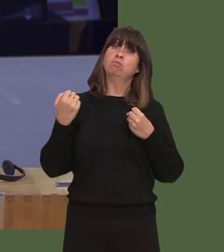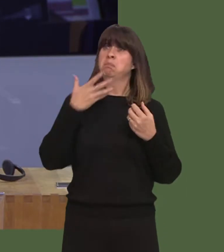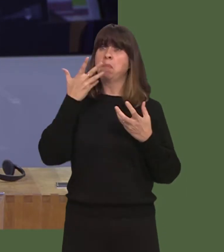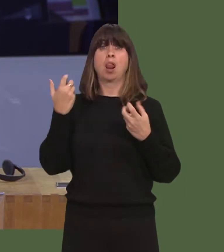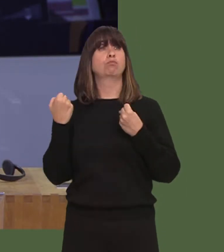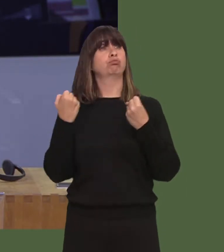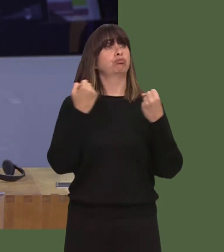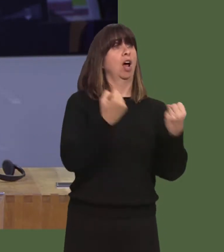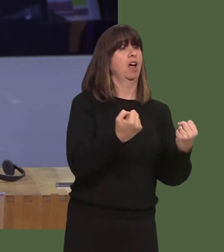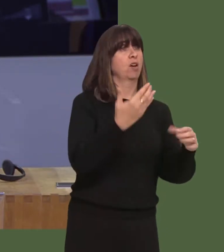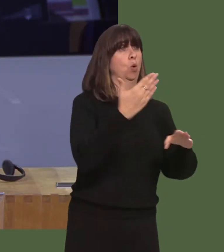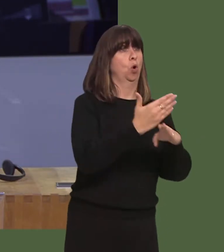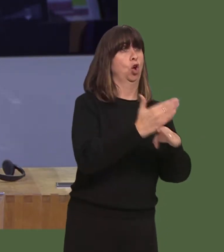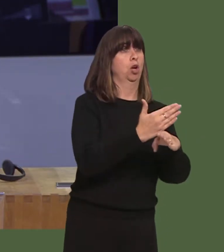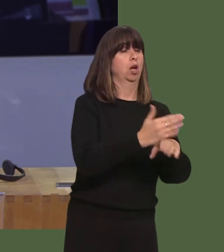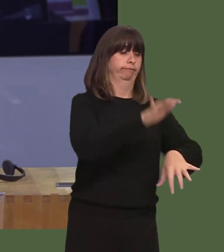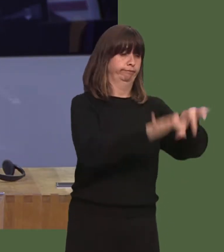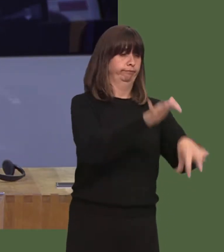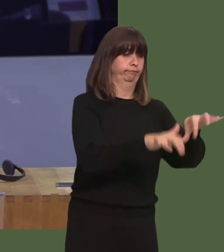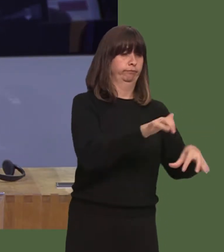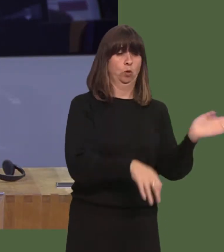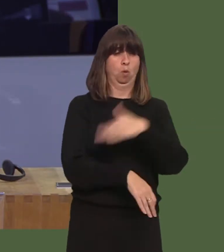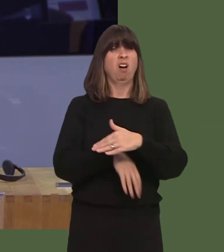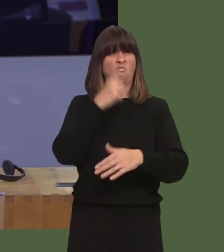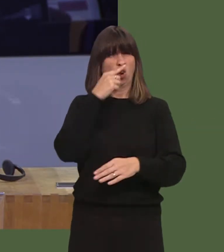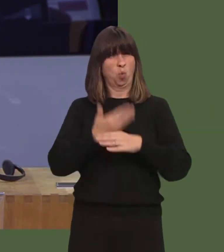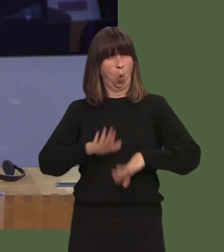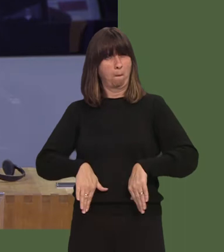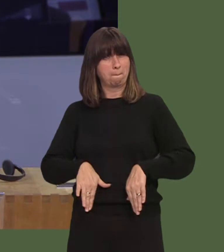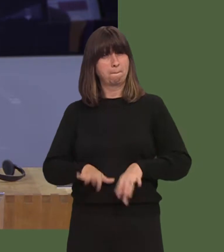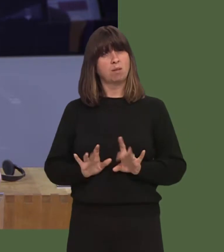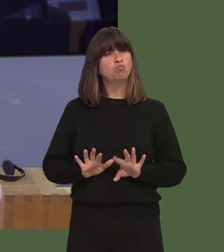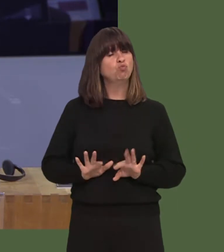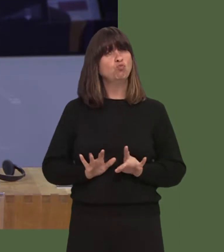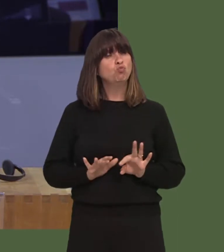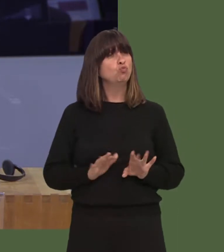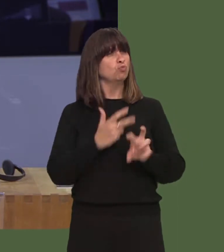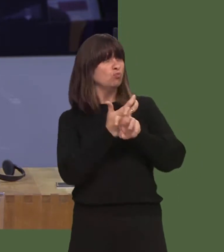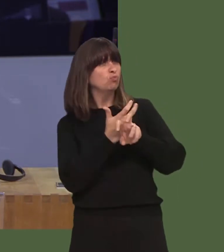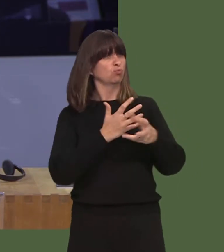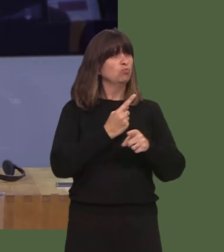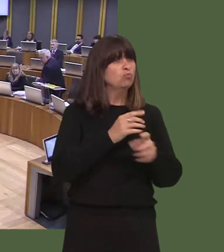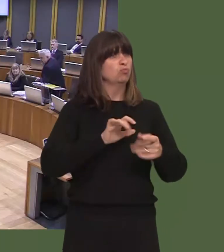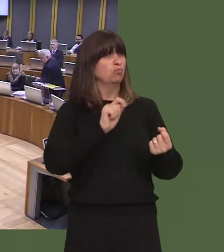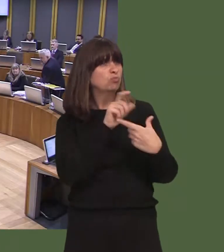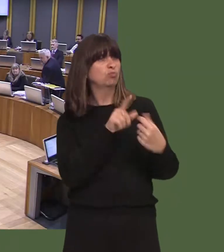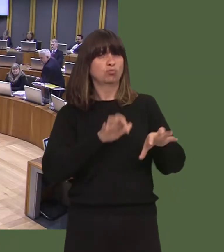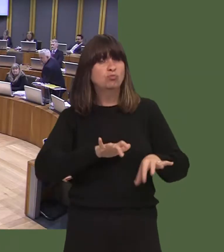So, what is the Welsh Government doing to encourage working from home in order to reduce pressure on Welsh road networks?